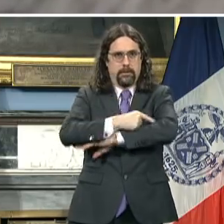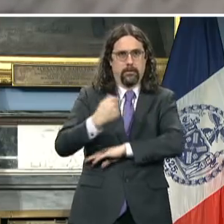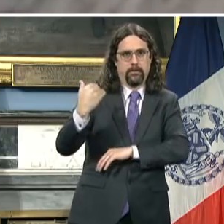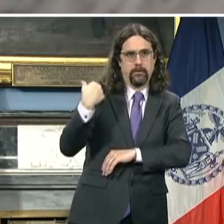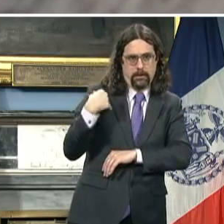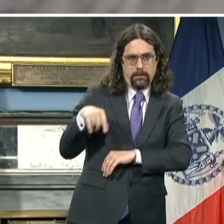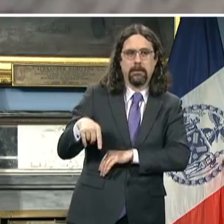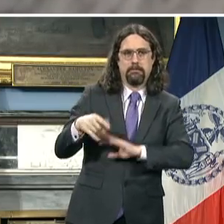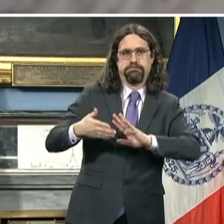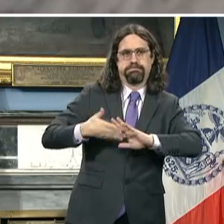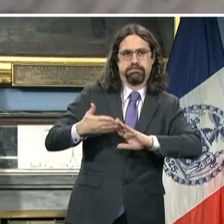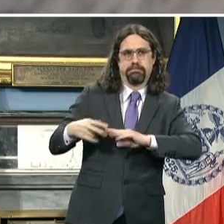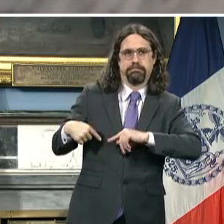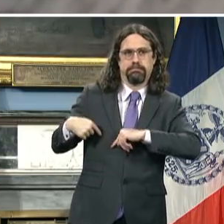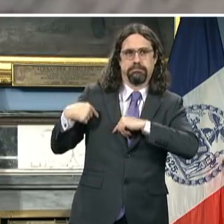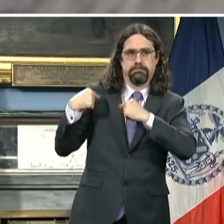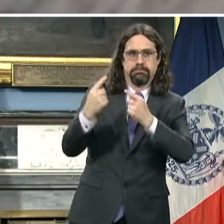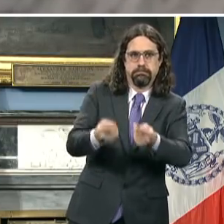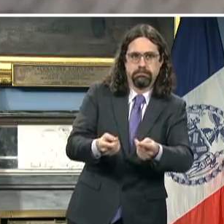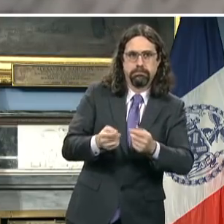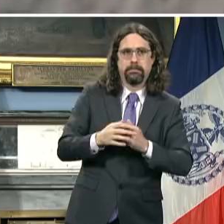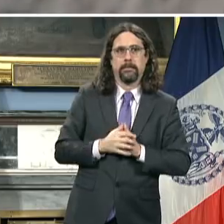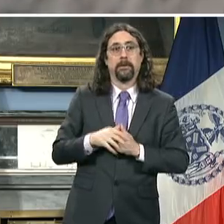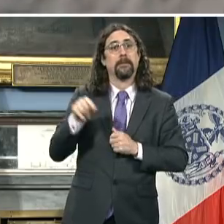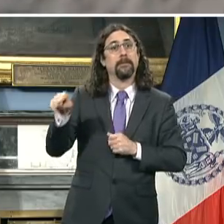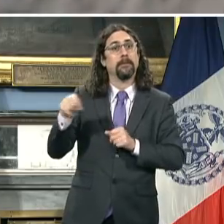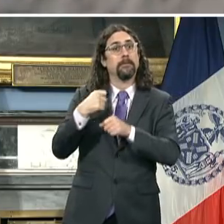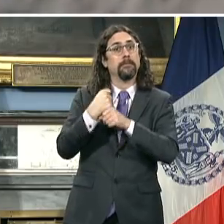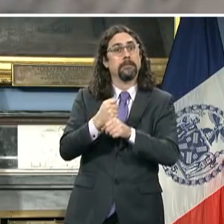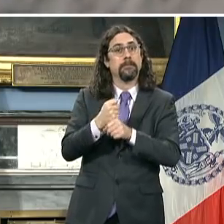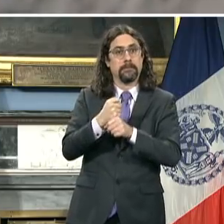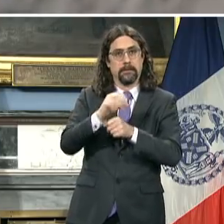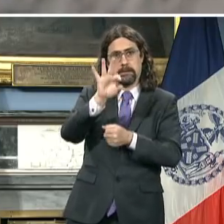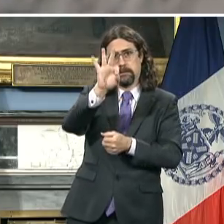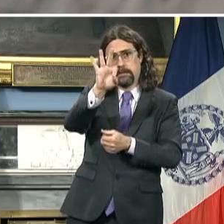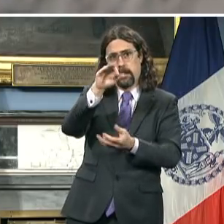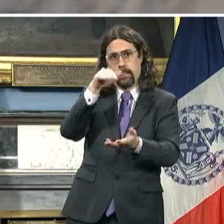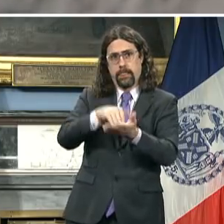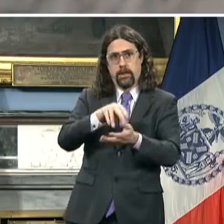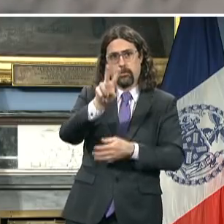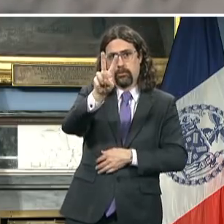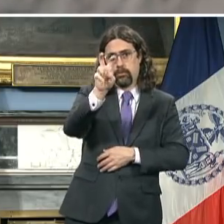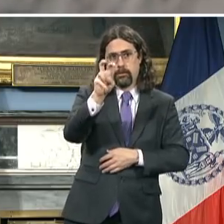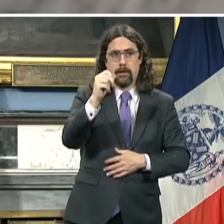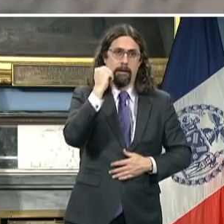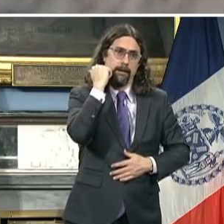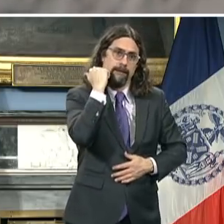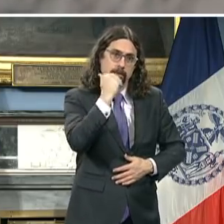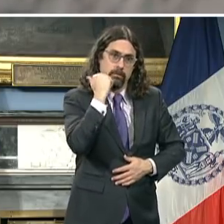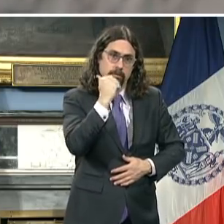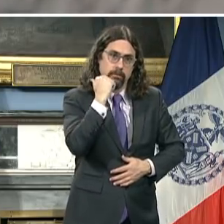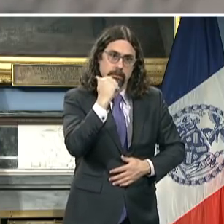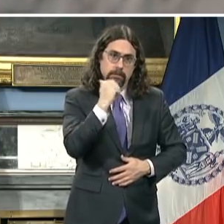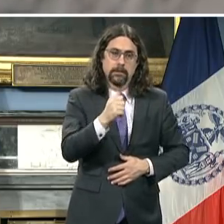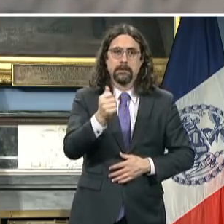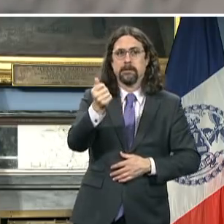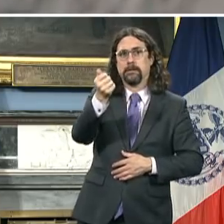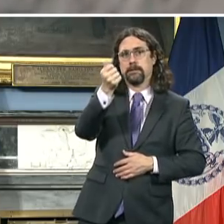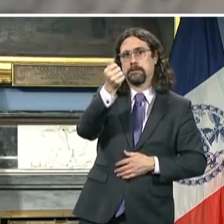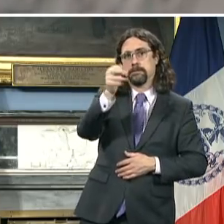BY THE END OF TODAY, 9,200 SURGICAL GOWNS ILWL HAVE BEEN CREATED, BY THE